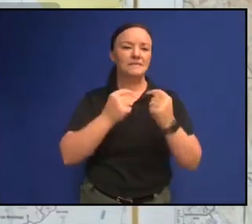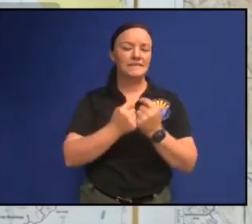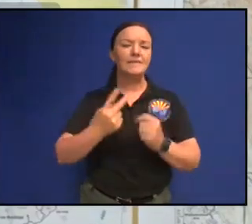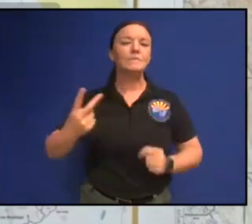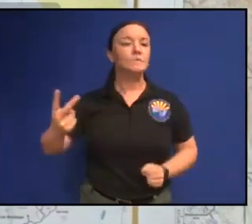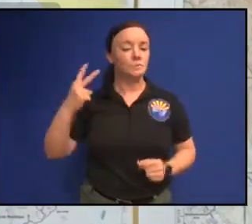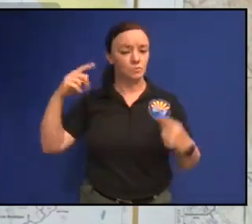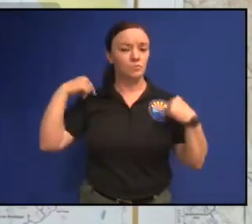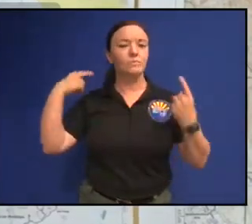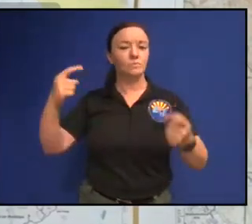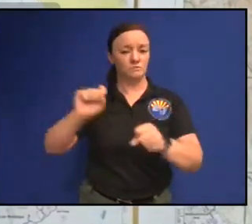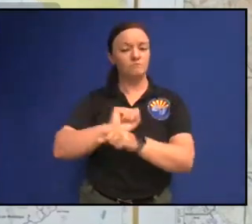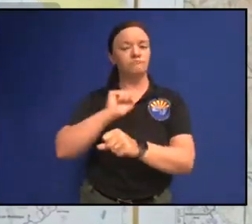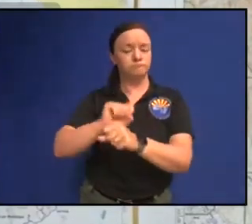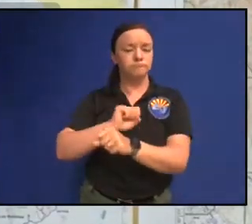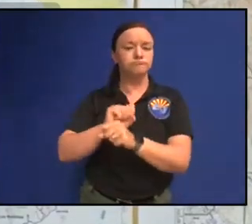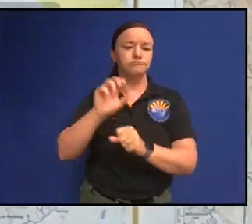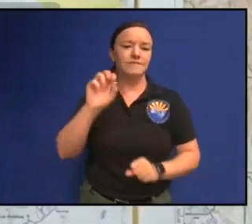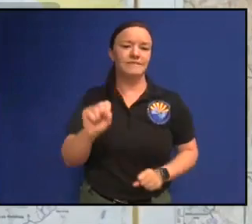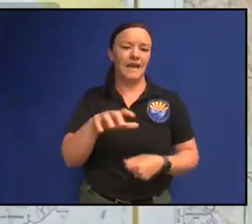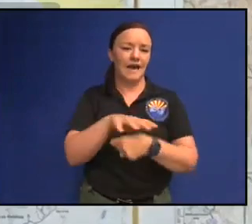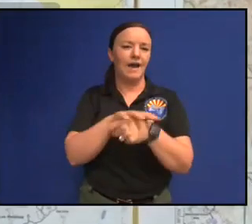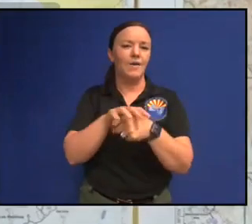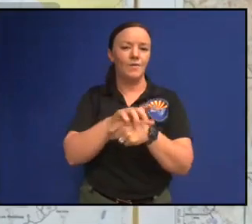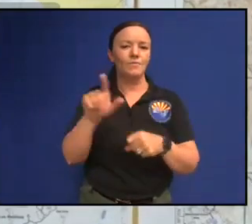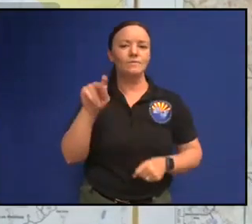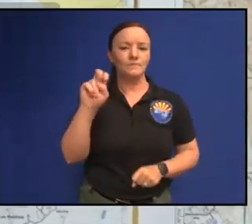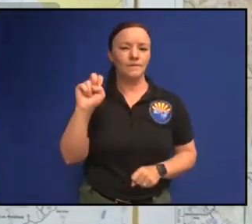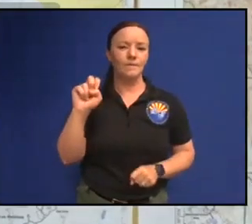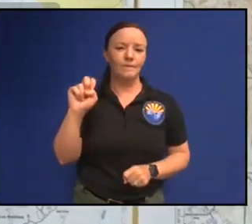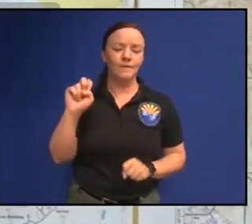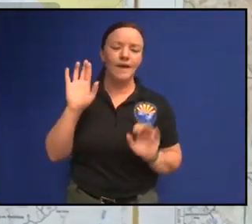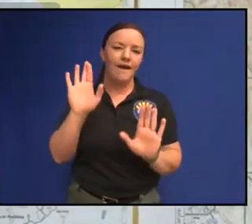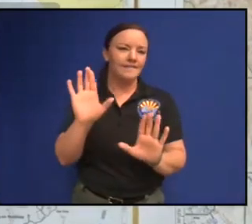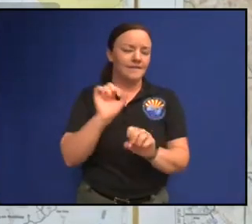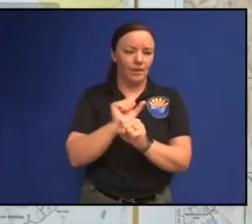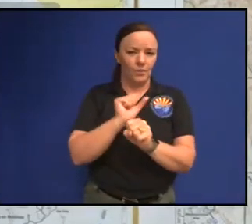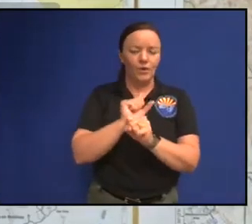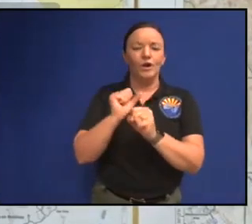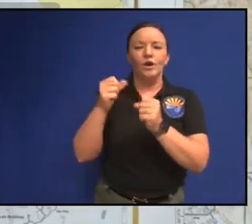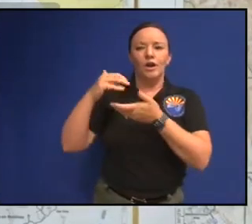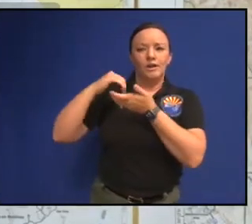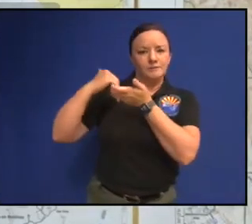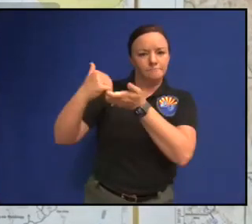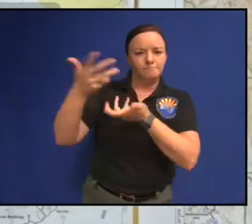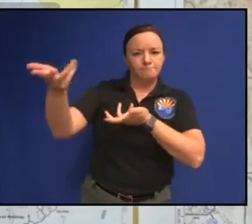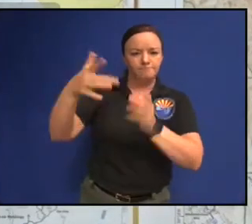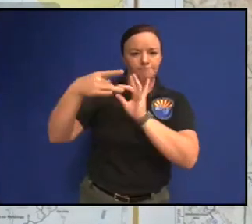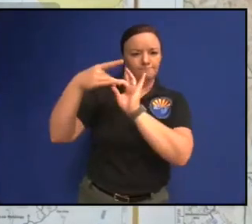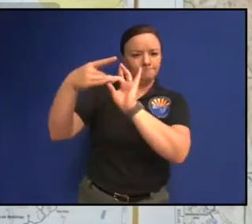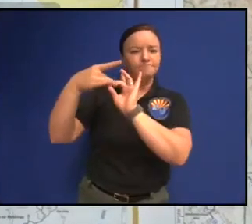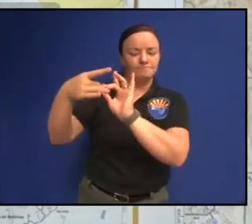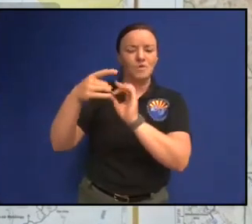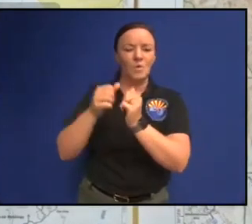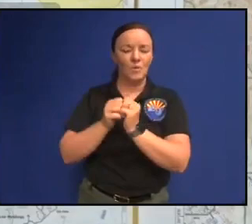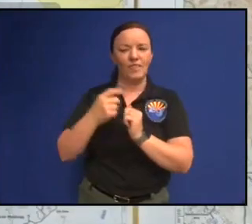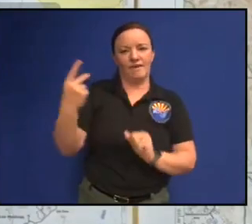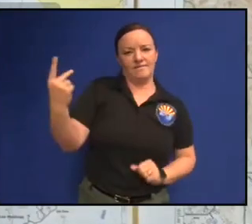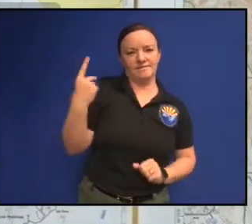JUST EXCELLENT WORK, EXCELLENT COORDINATION WITH YOU ALL AND WITH PACIFIC NORTHWEST TEAM 2. SO THAT SAID, THIS IS OUR LAST SHIFT.